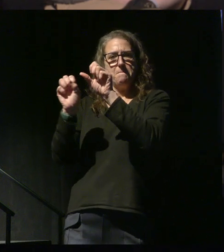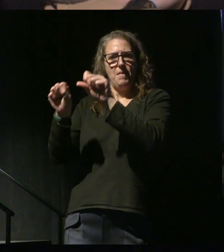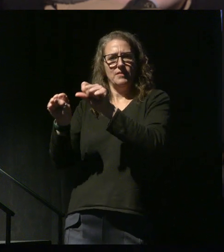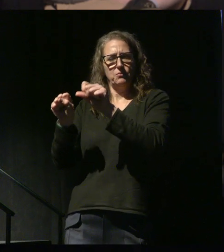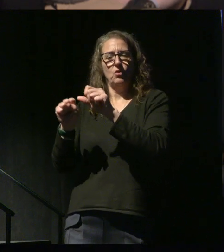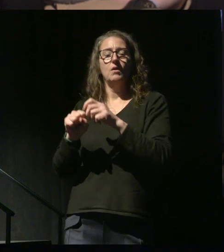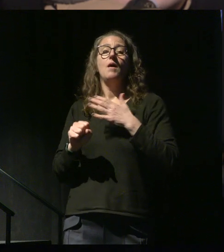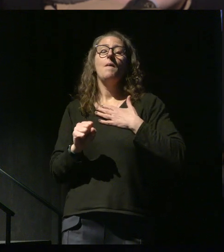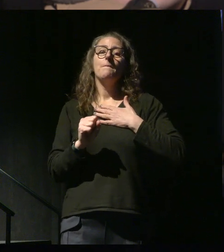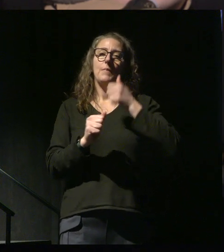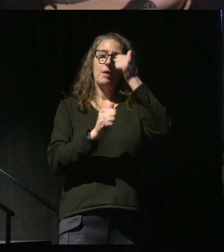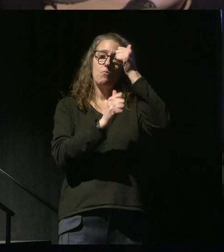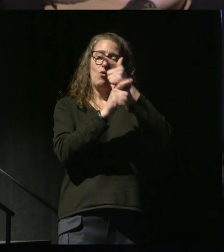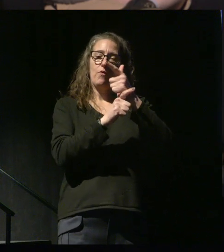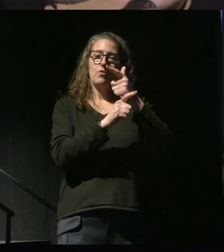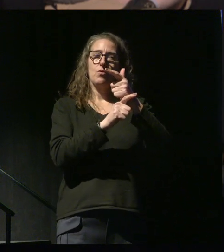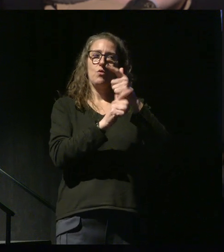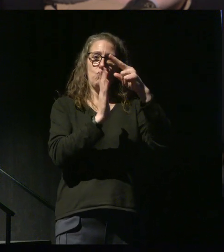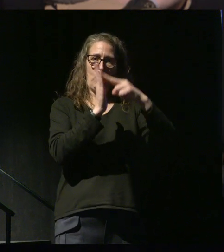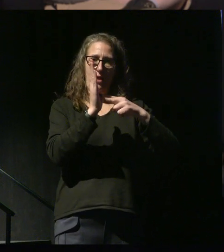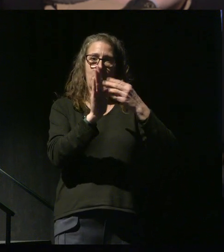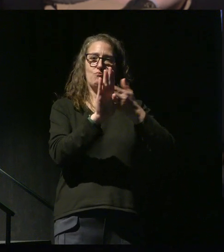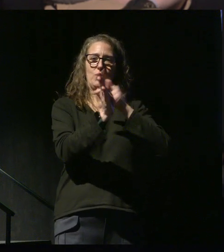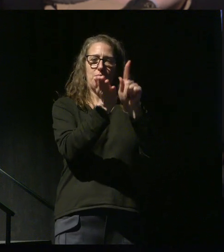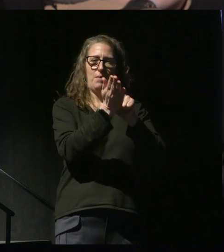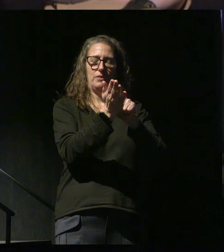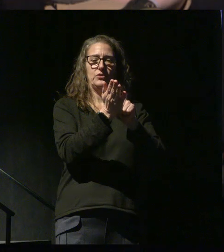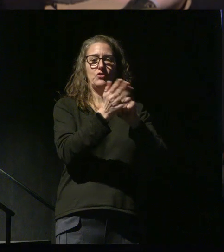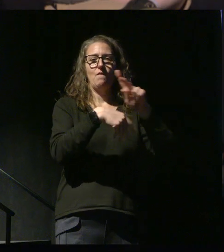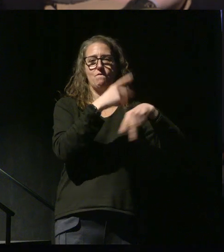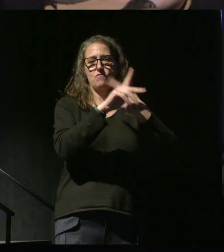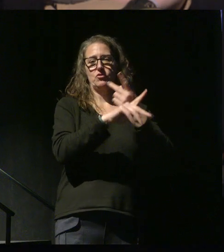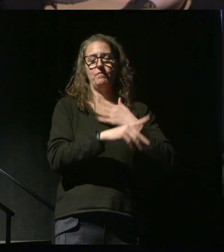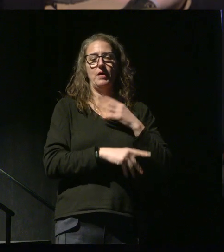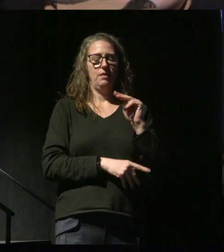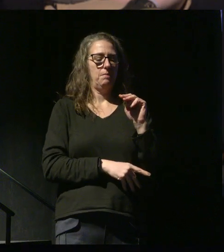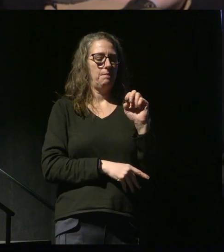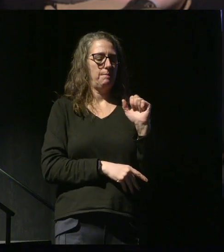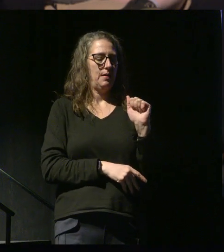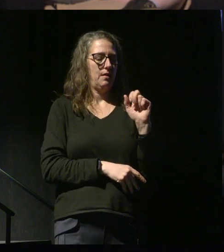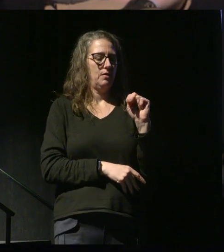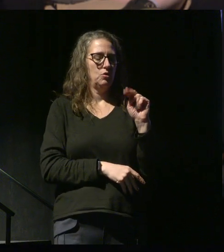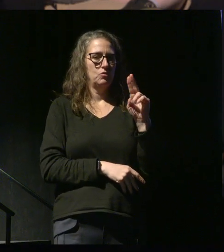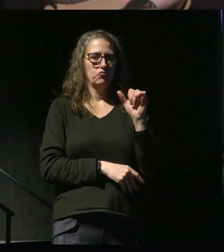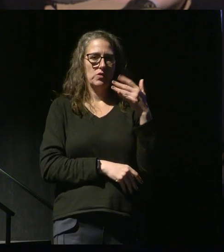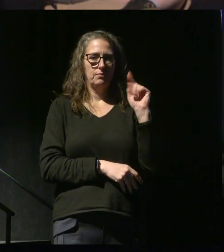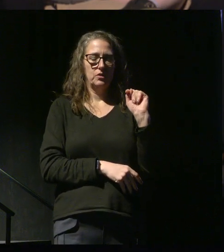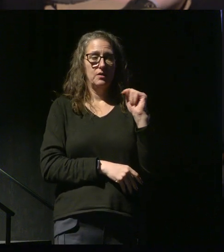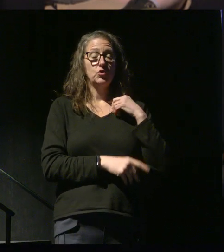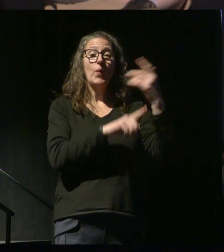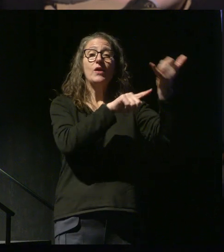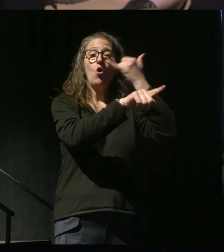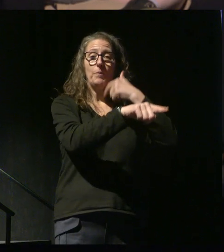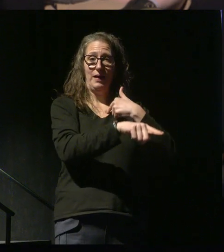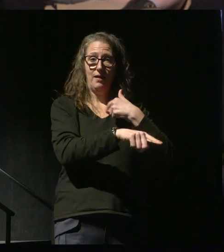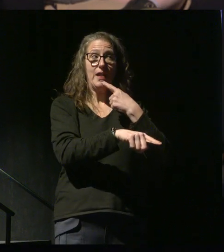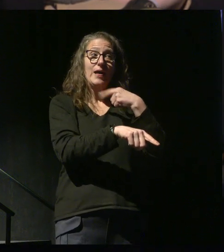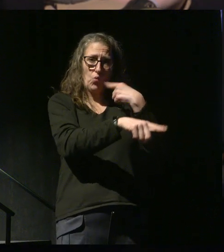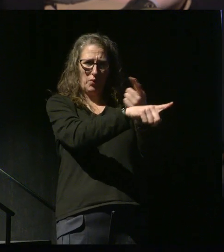of my manuscript, and he called me and he and I had shared it with him to say like, "Oh, if you object to anything that I've said about you,